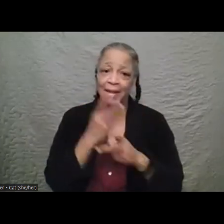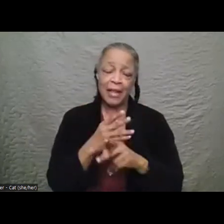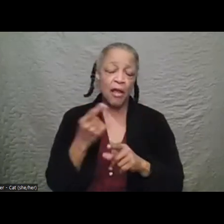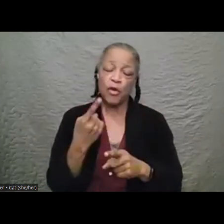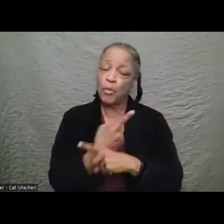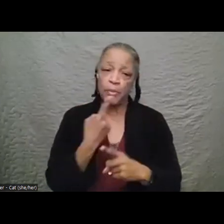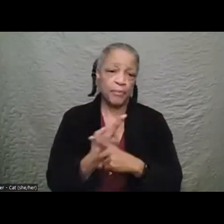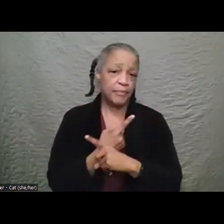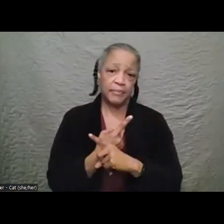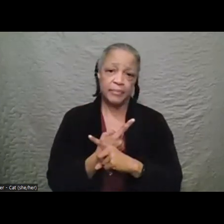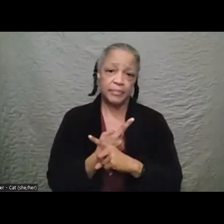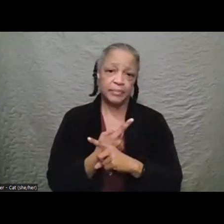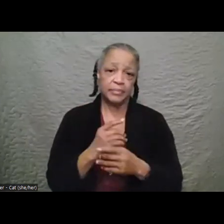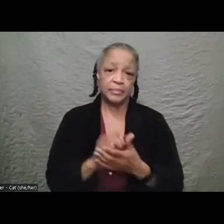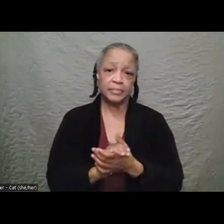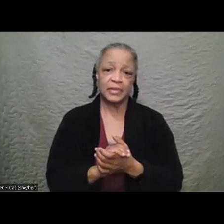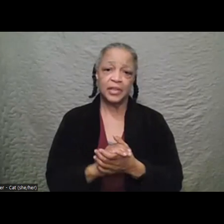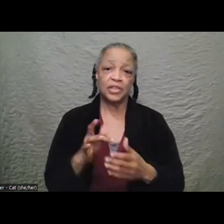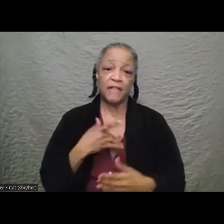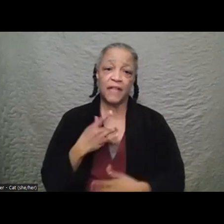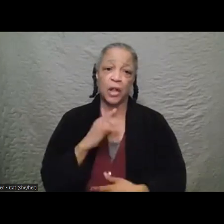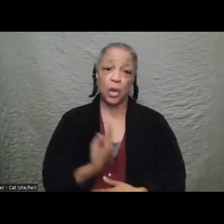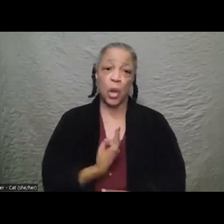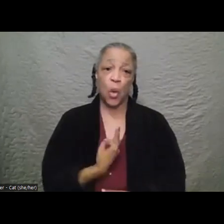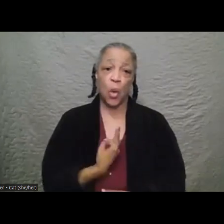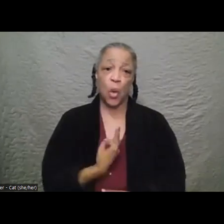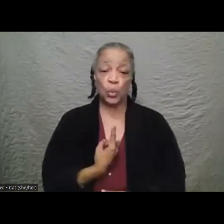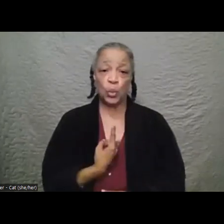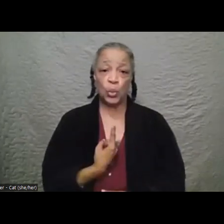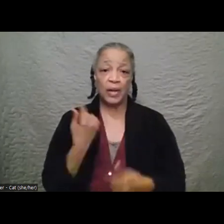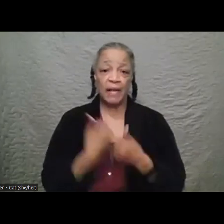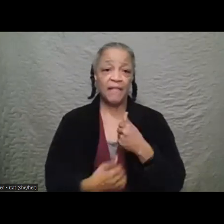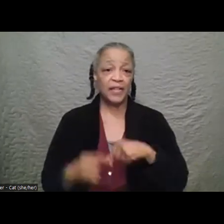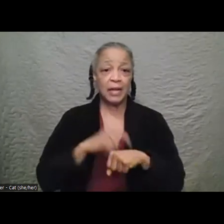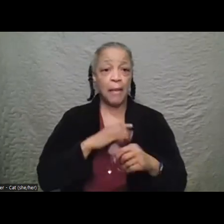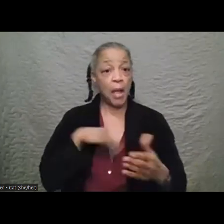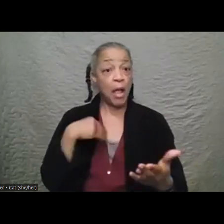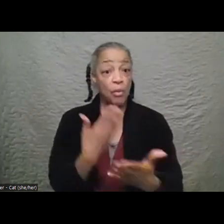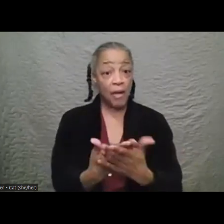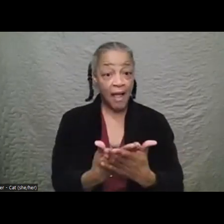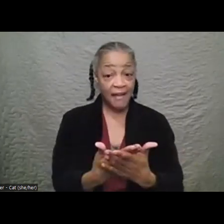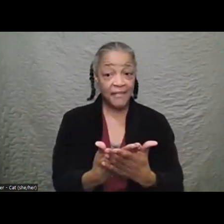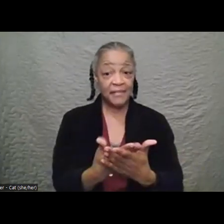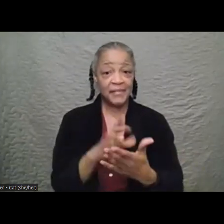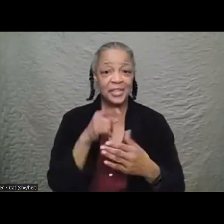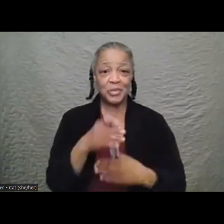She felt alone and every time I arrived, she was happy.